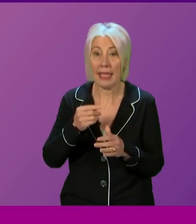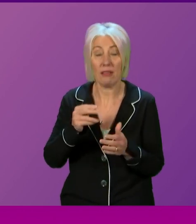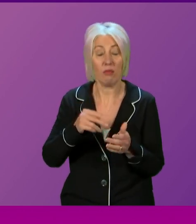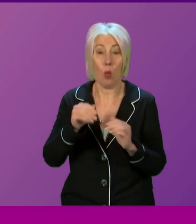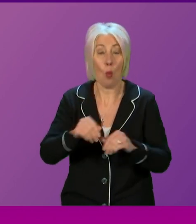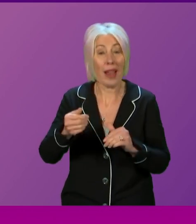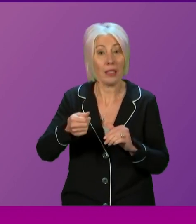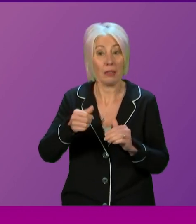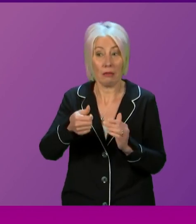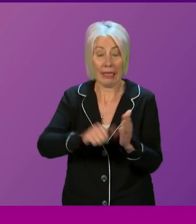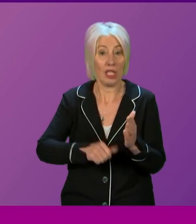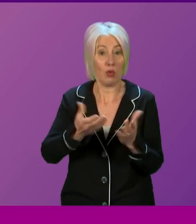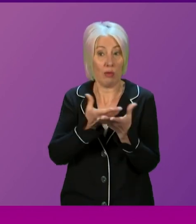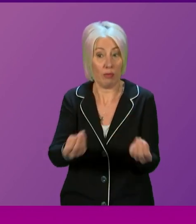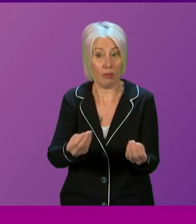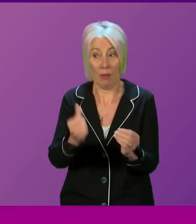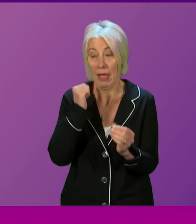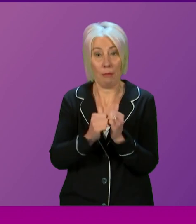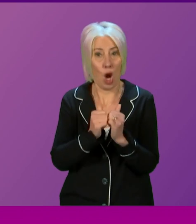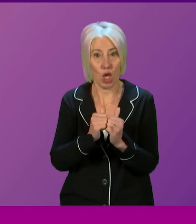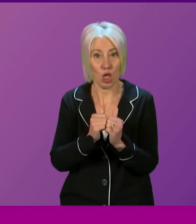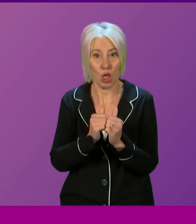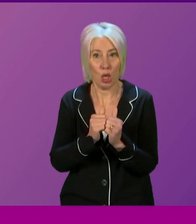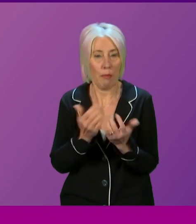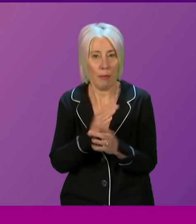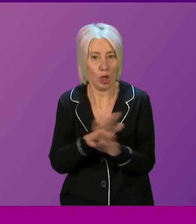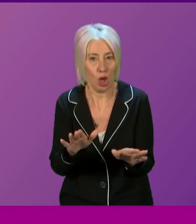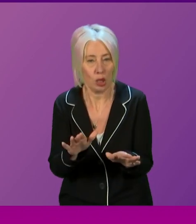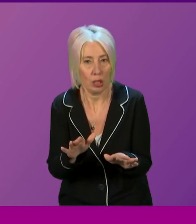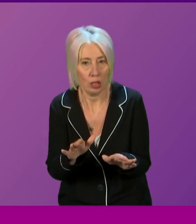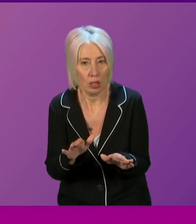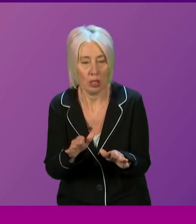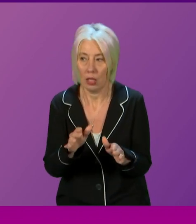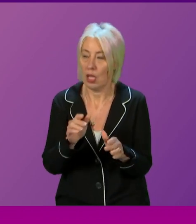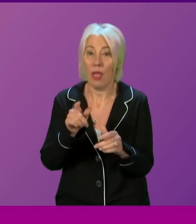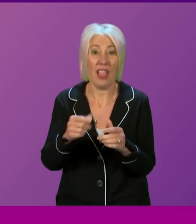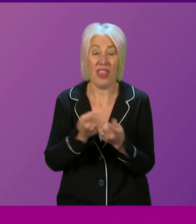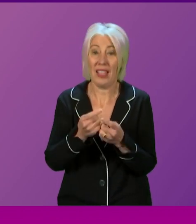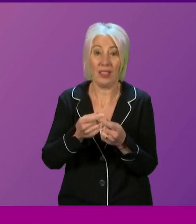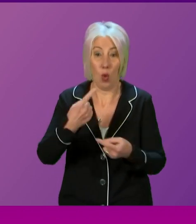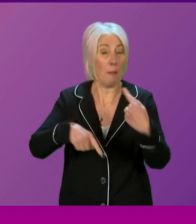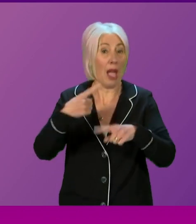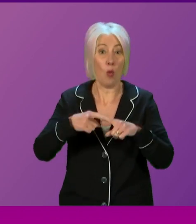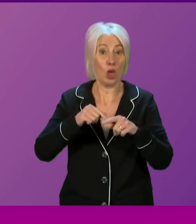That was always a bold target, but it is barely 100 days away, and things are moving backwards.